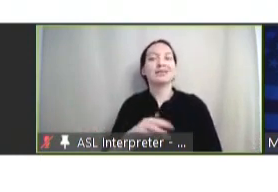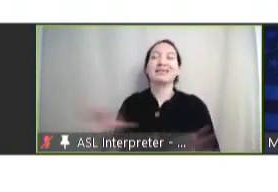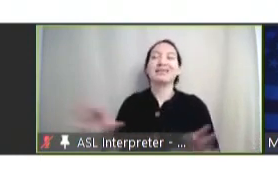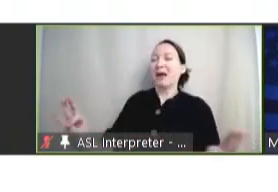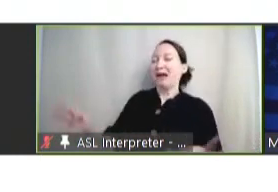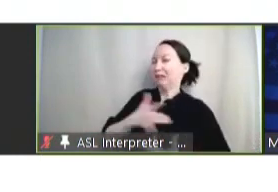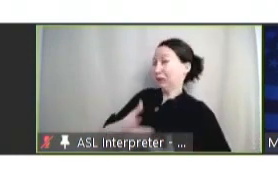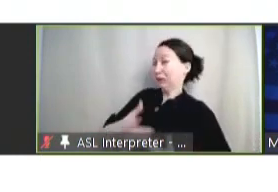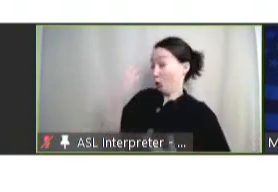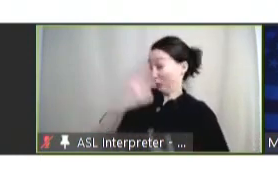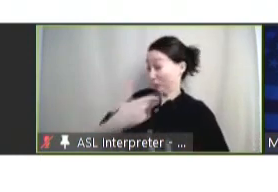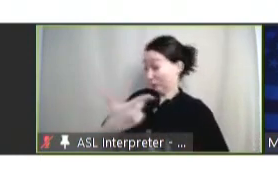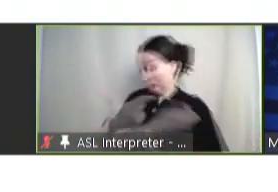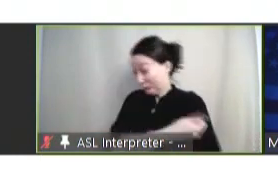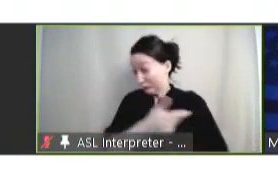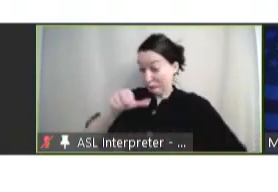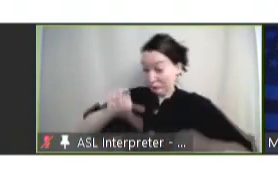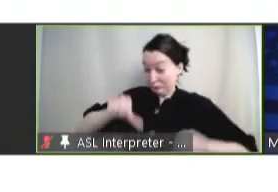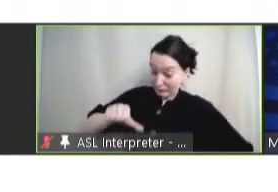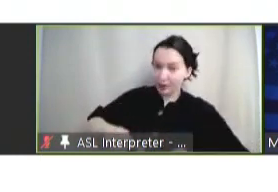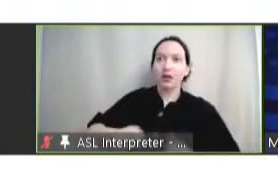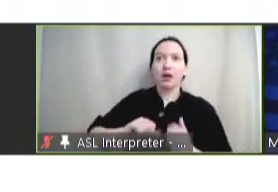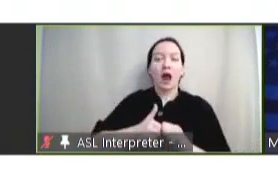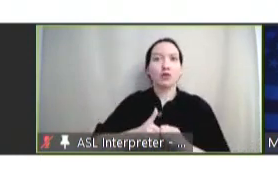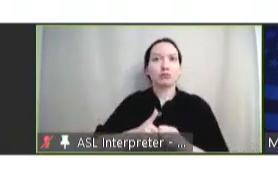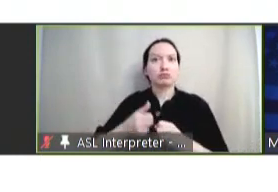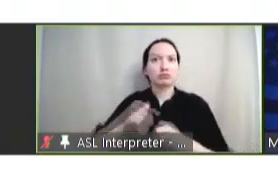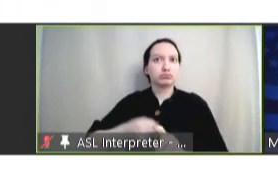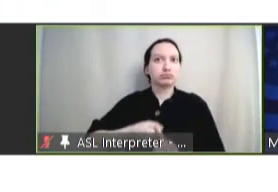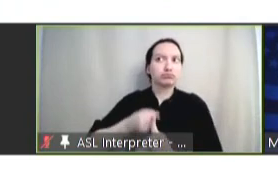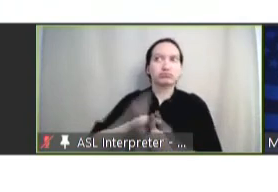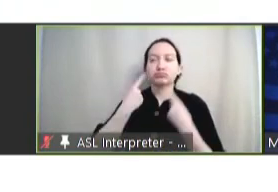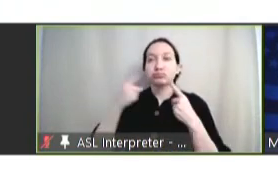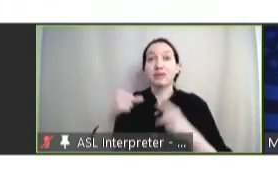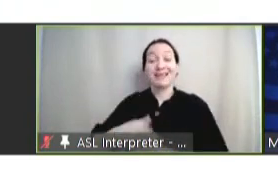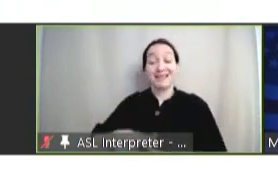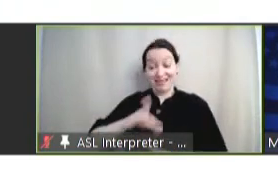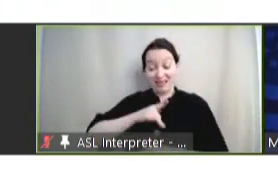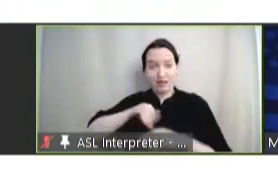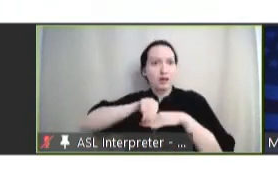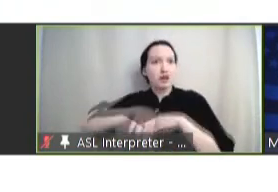of vaccination has the potential to have knock-on effects for transit and for childcare, and for